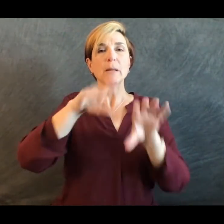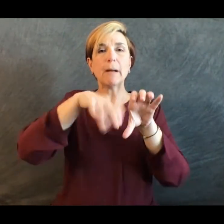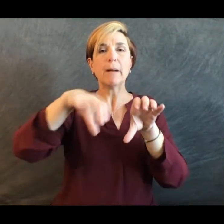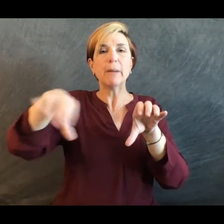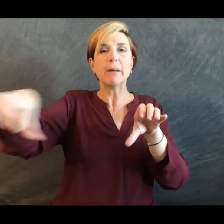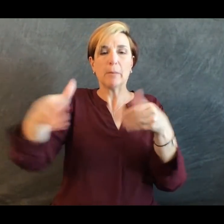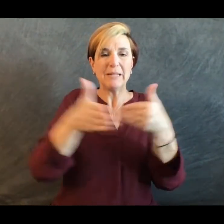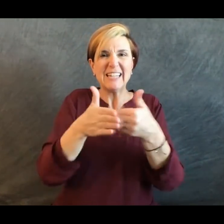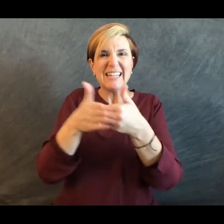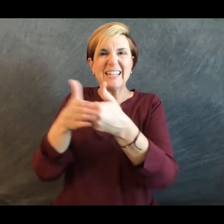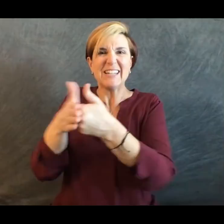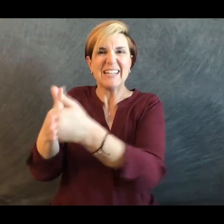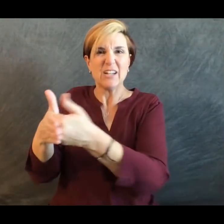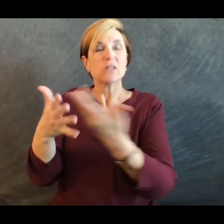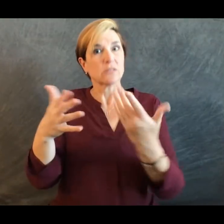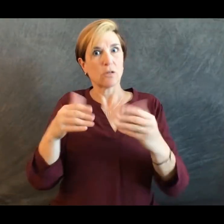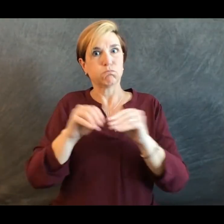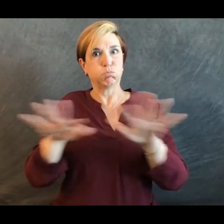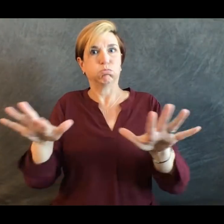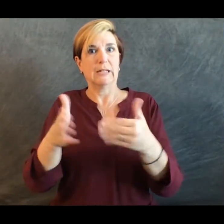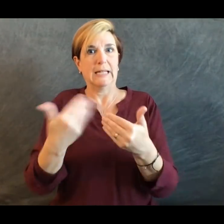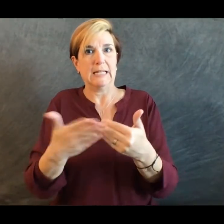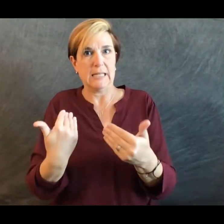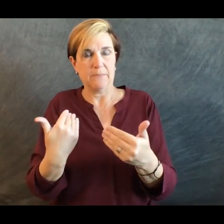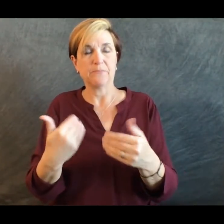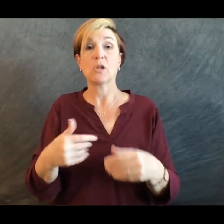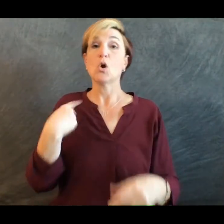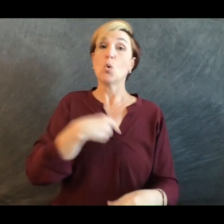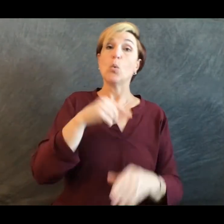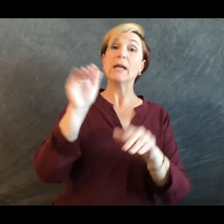wash their hands but a study showed 30% of the homes on Navajo Nation don't have